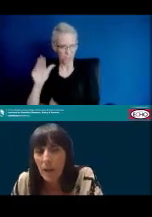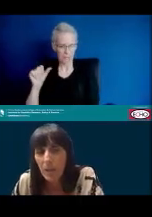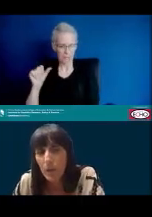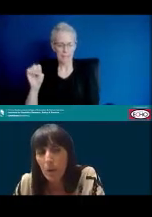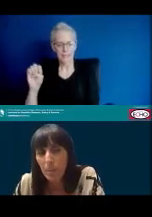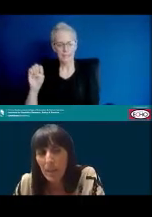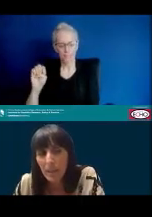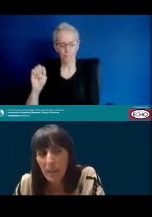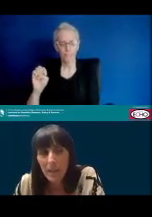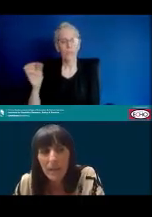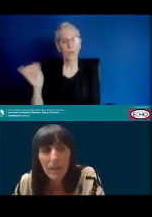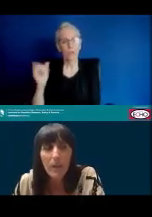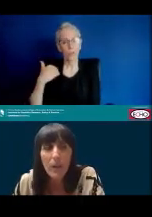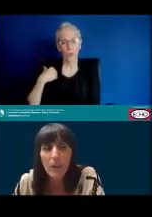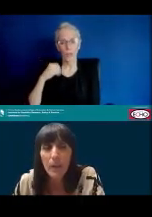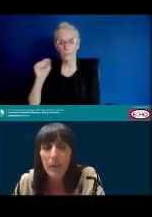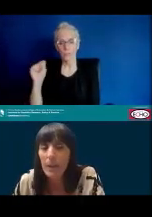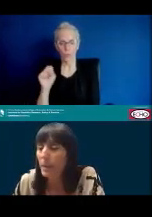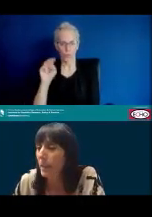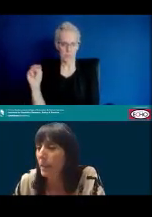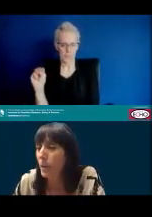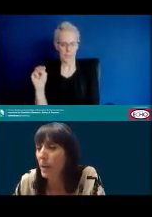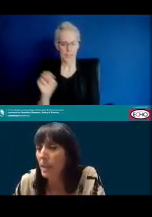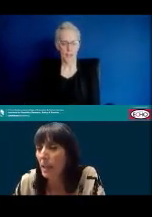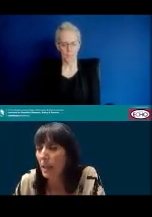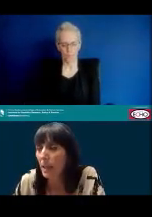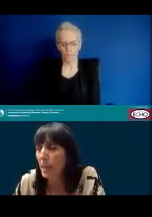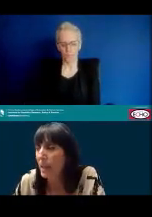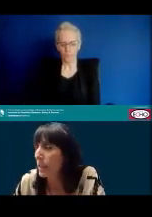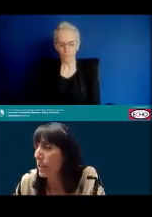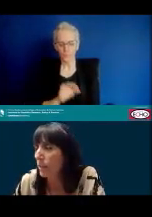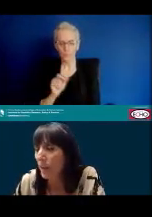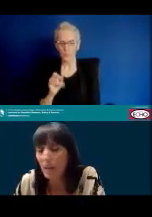have social media, so if you want to take a minute to follow